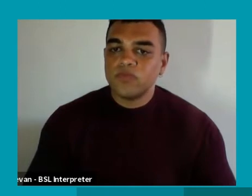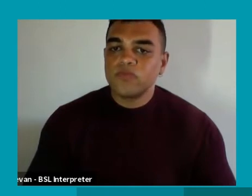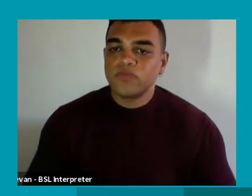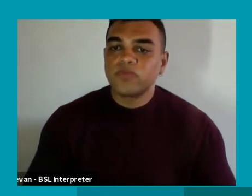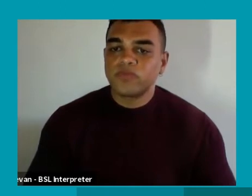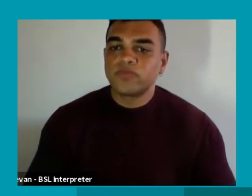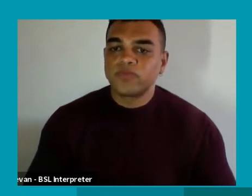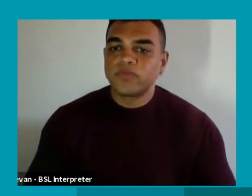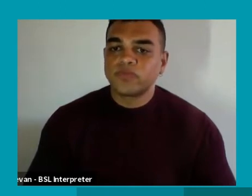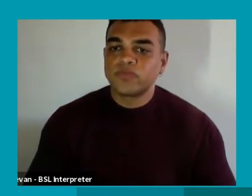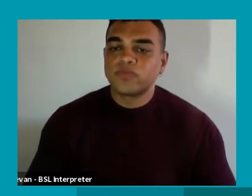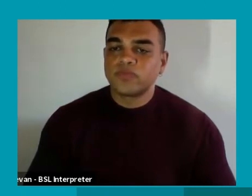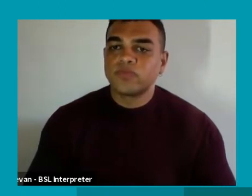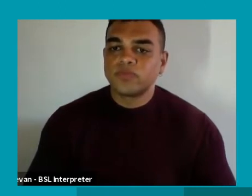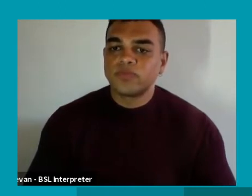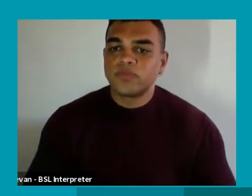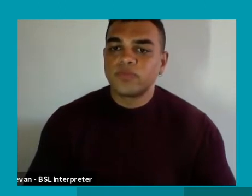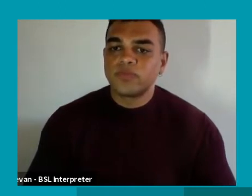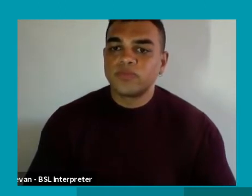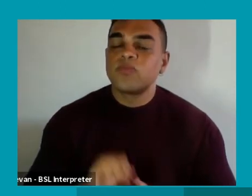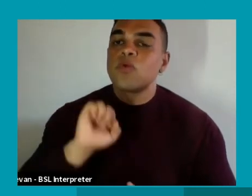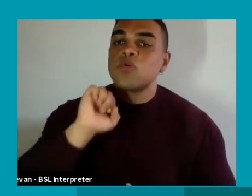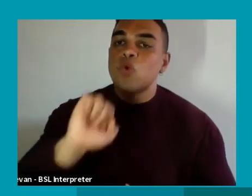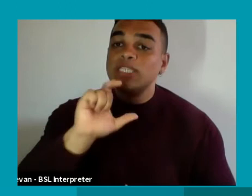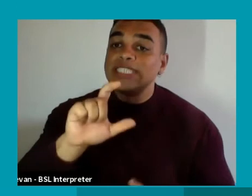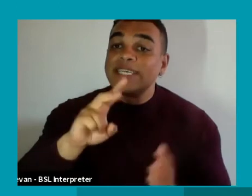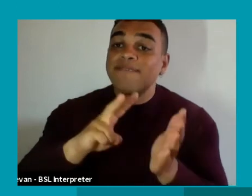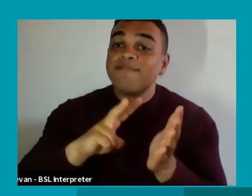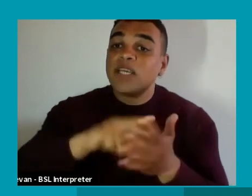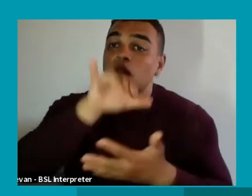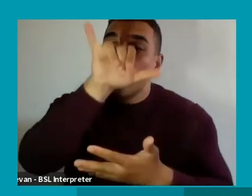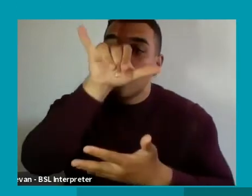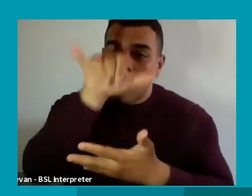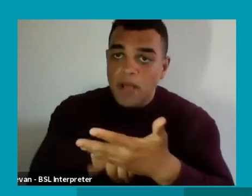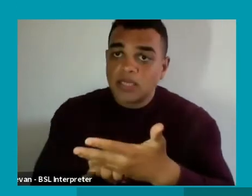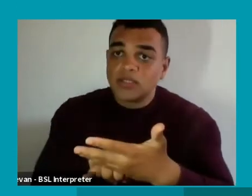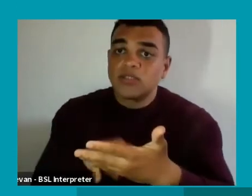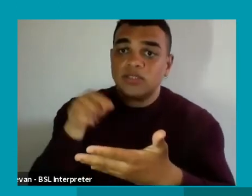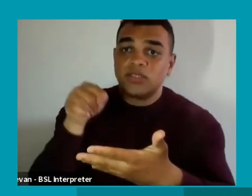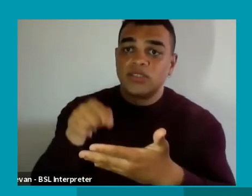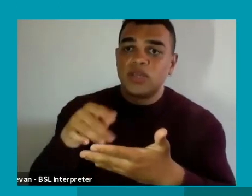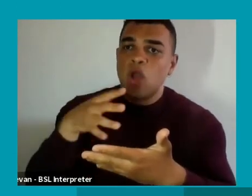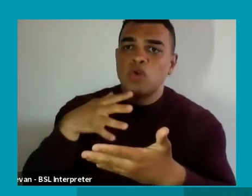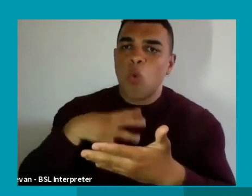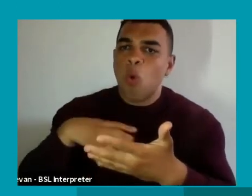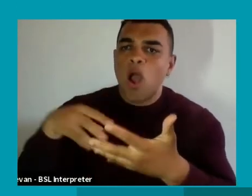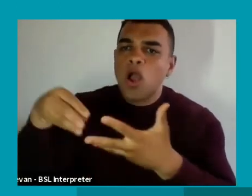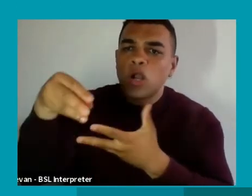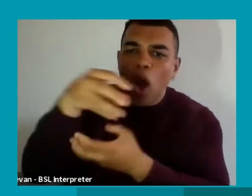a chronological, the skills based. Or the hybrid CV, because what actually happens is the